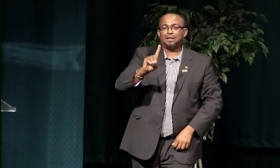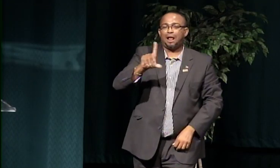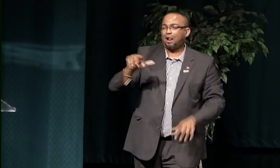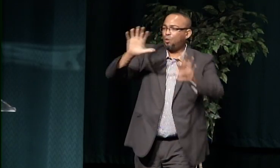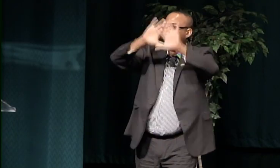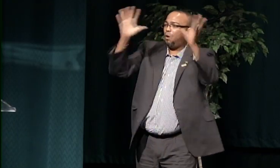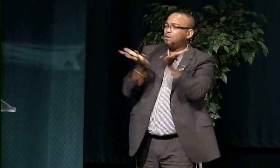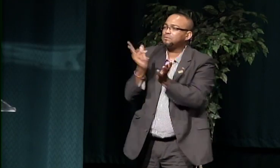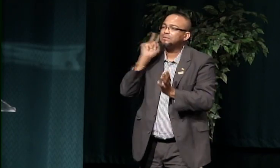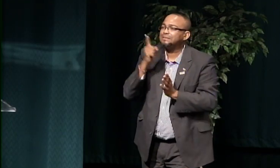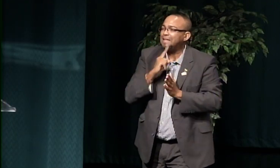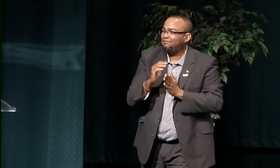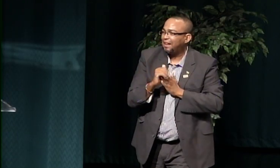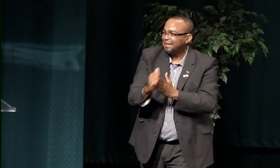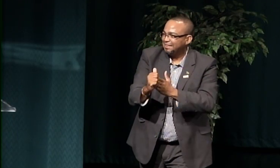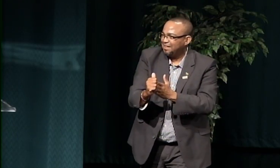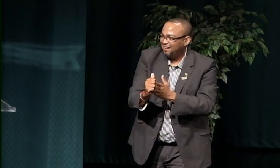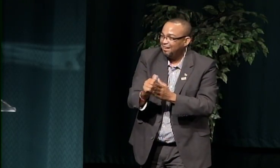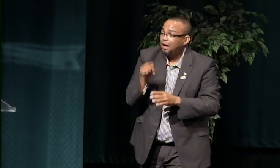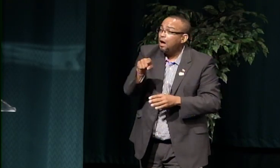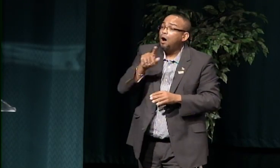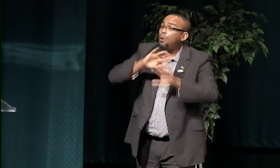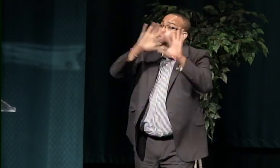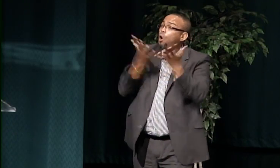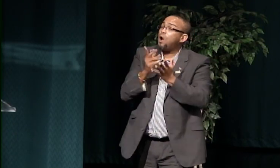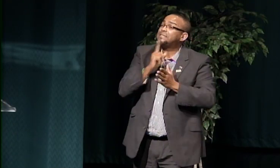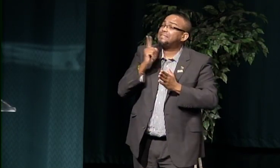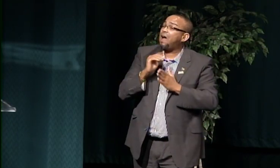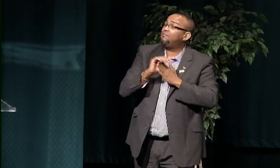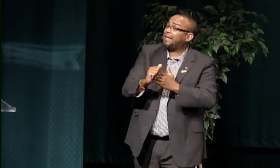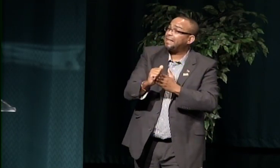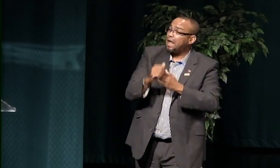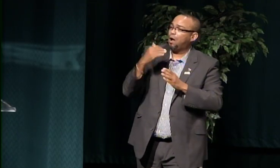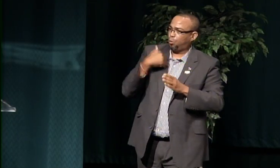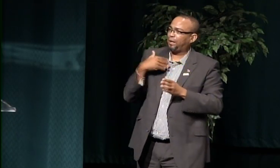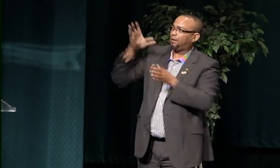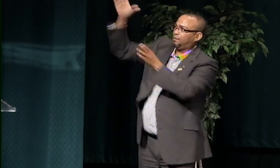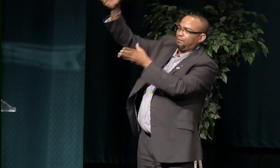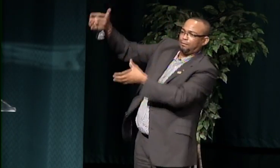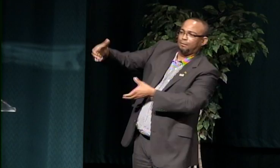and we used that as a model to set up our own W.D.L.,